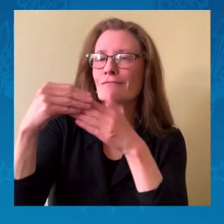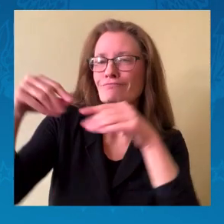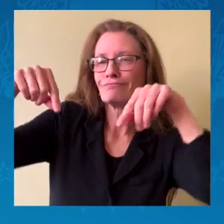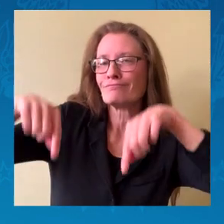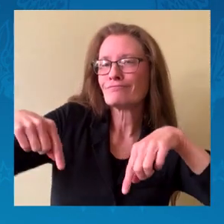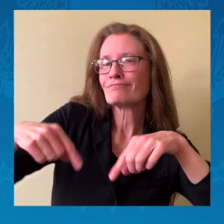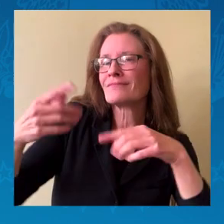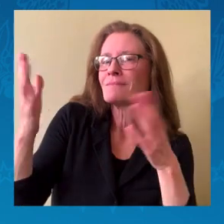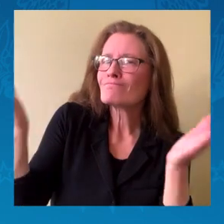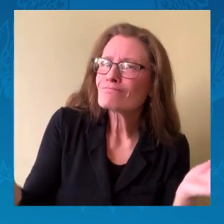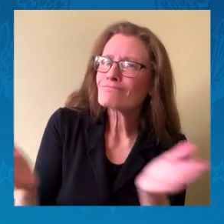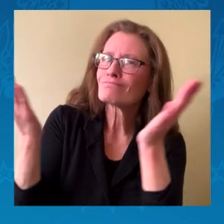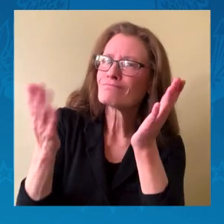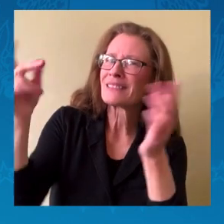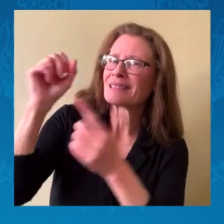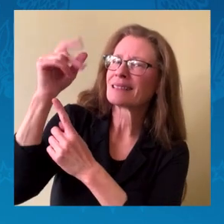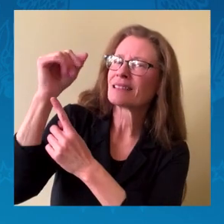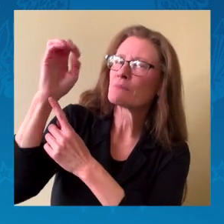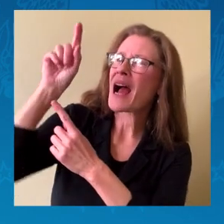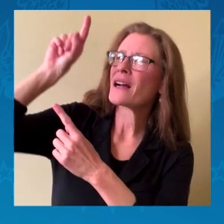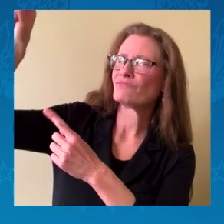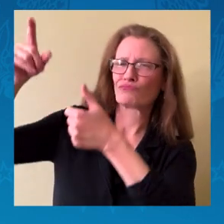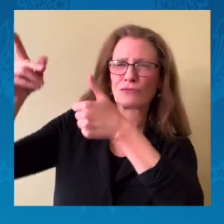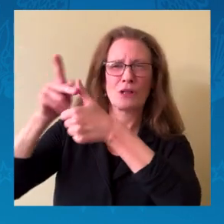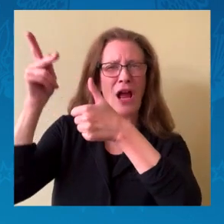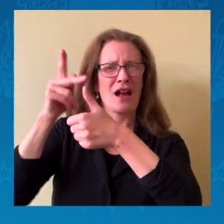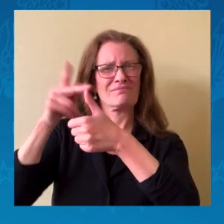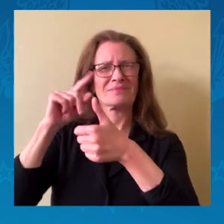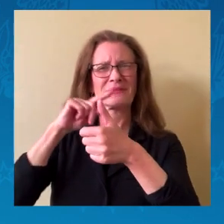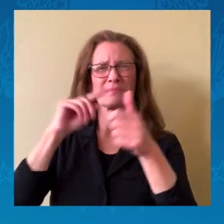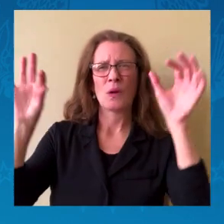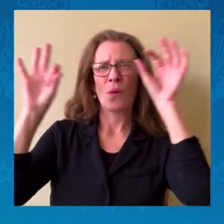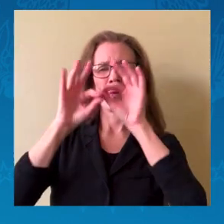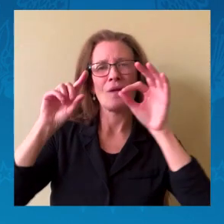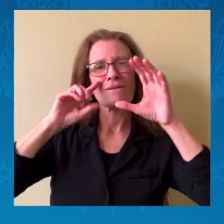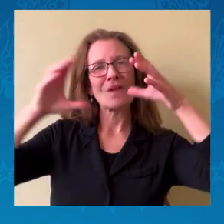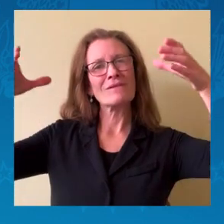which I think took your advice in widening the view. Or I guess it was the advice